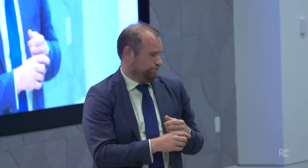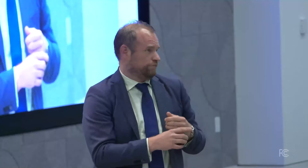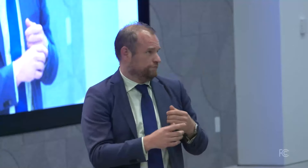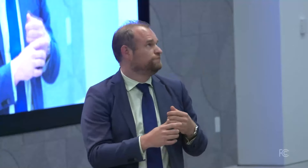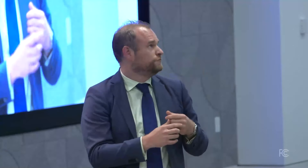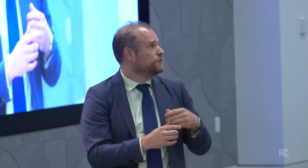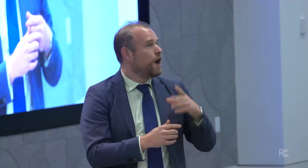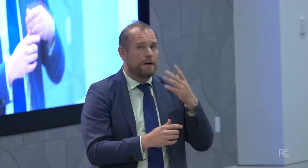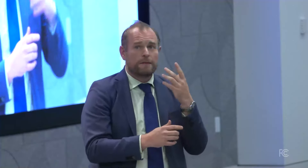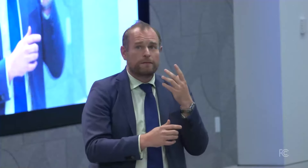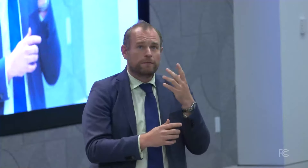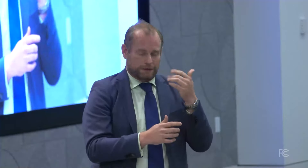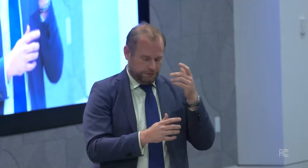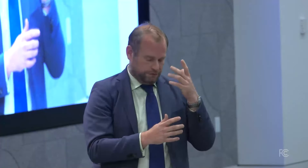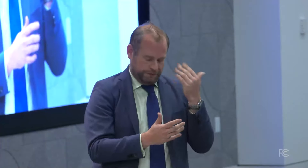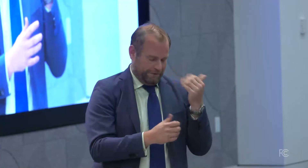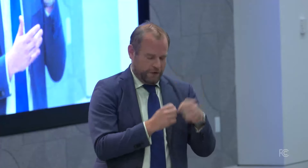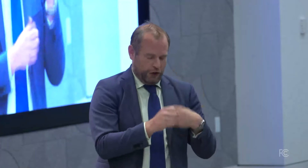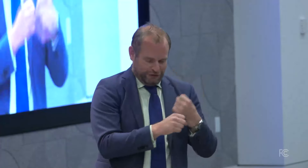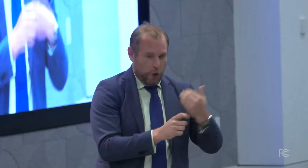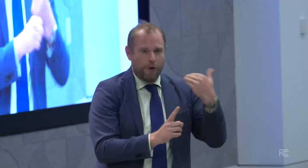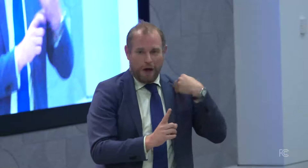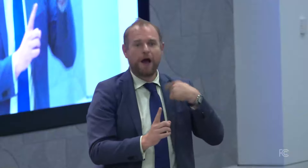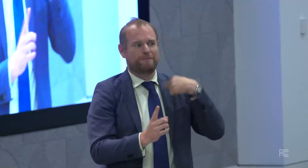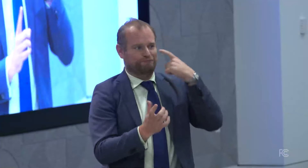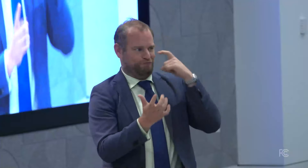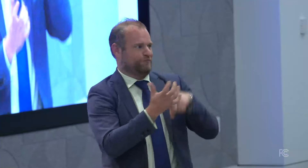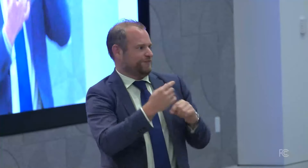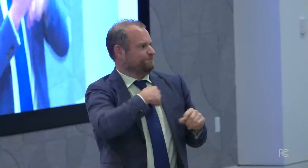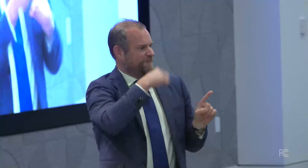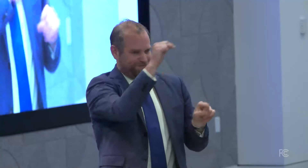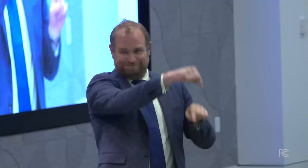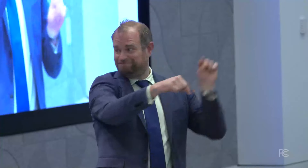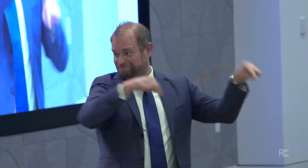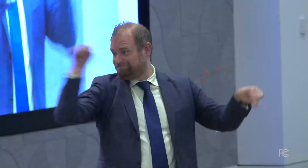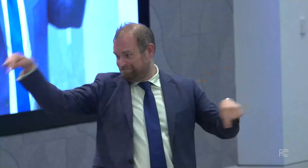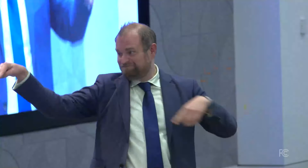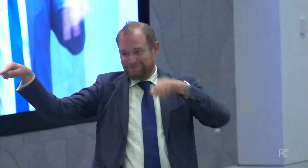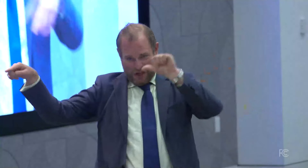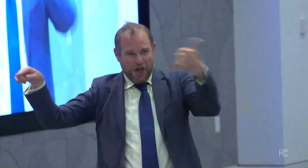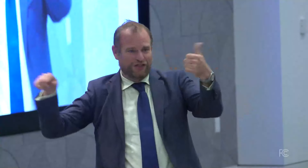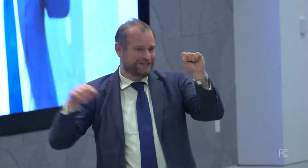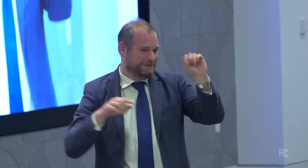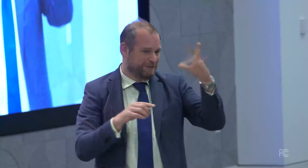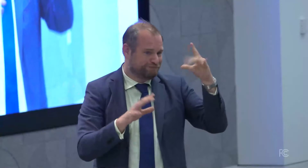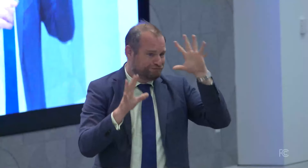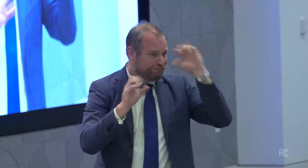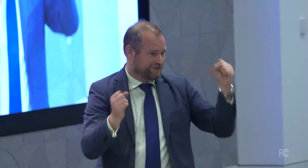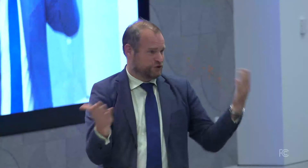THE PRESIDENT OF GALLAUDET UNIVERSITY HERE WITH US TODAY. AND I USED TO BE ON A STUDENT BODY GOVERNMENT AND I WAS THE PRESIDENT MYSELF